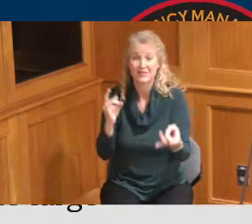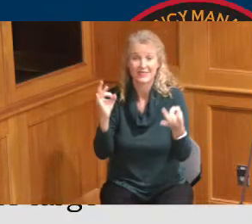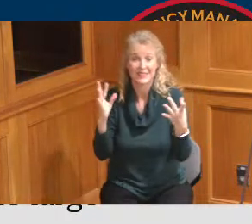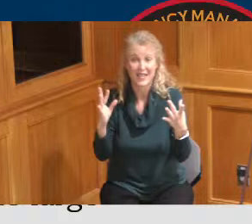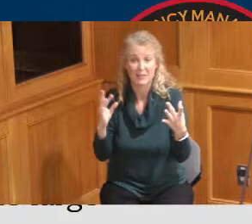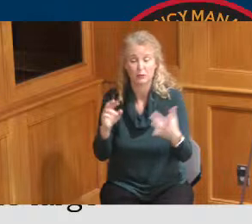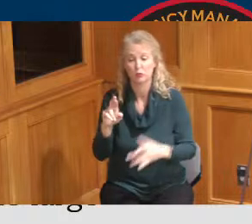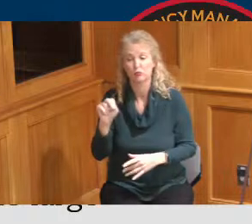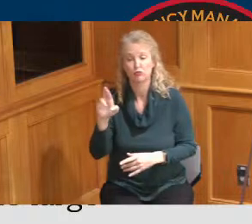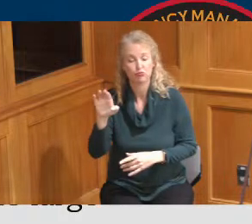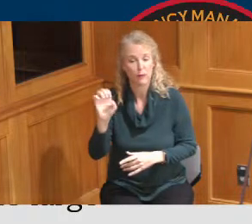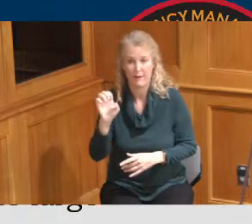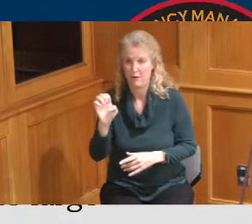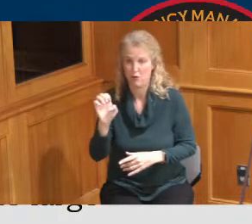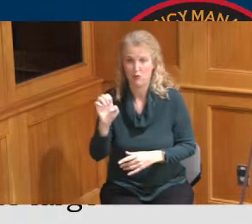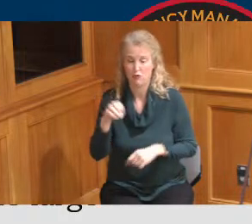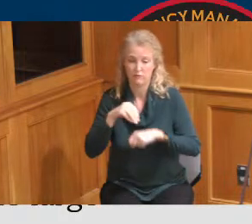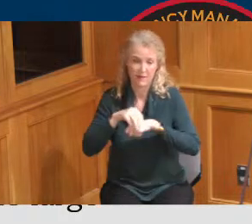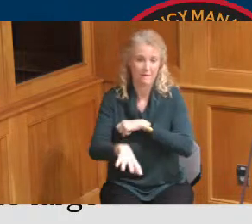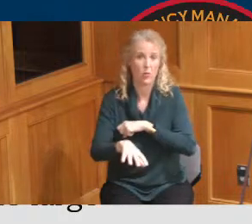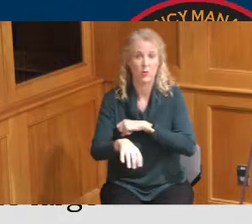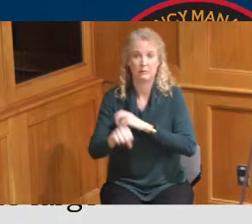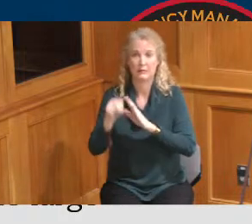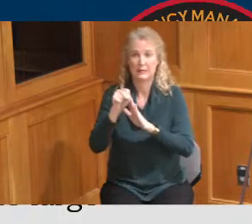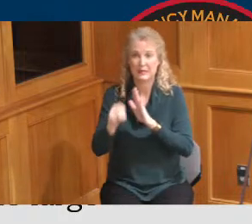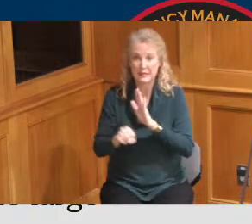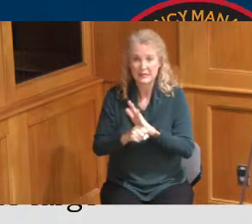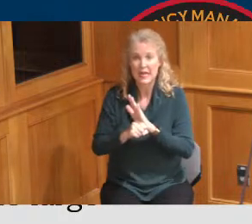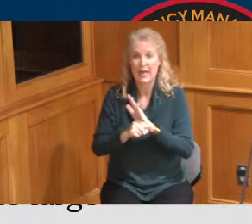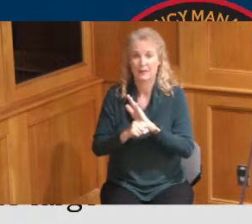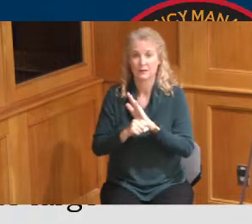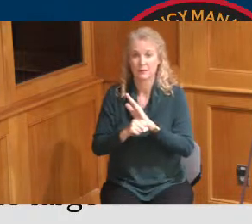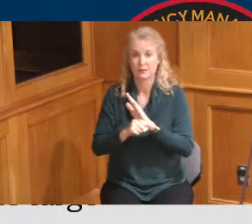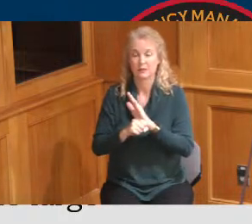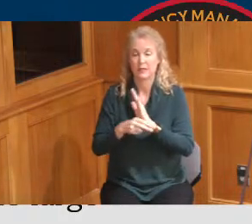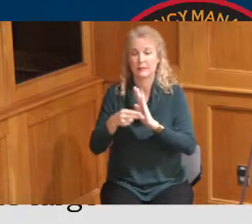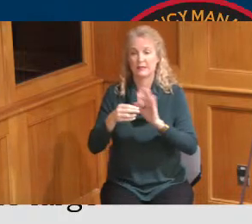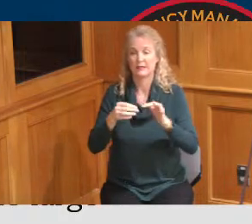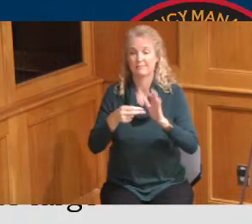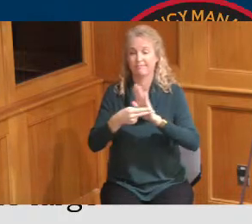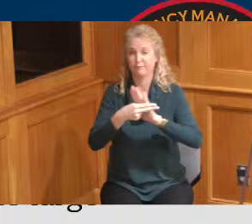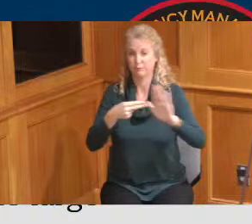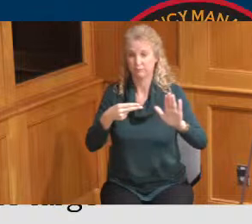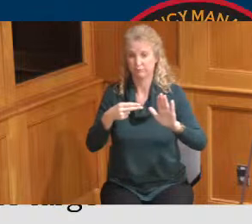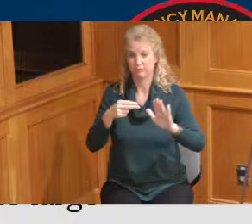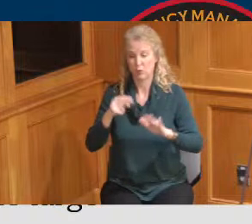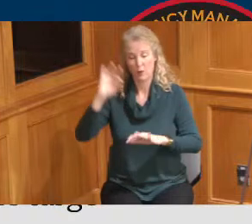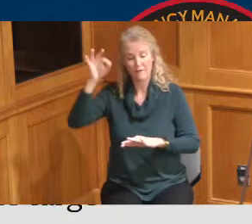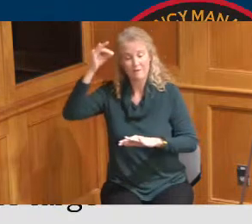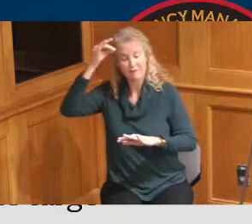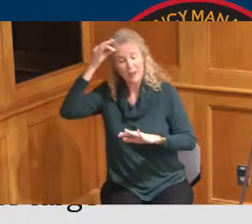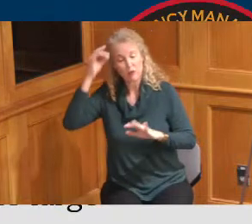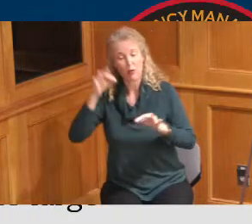reaches the state criteria for a disaster or the especially the federal criteria for disaster so